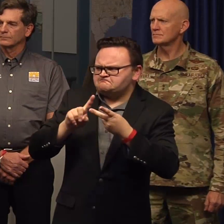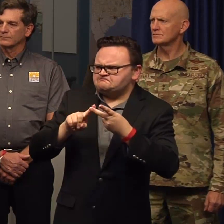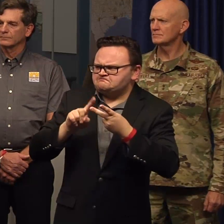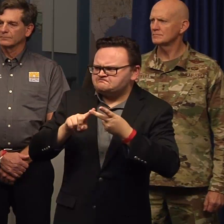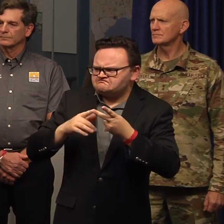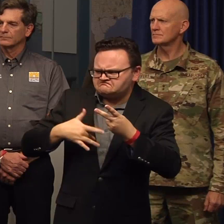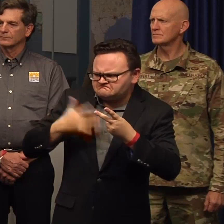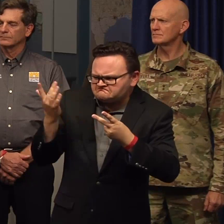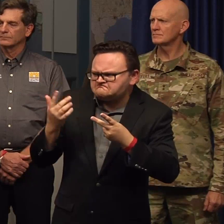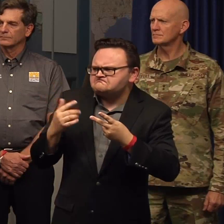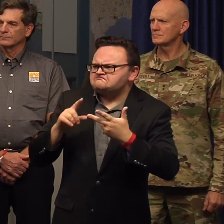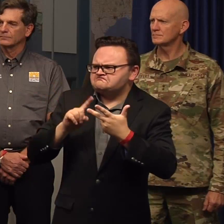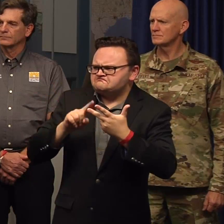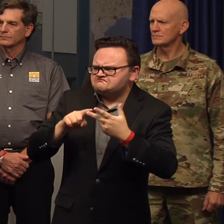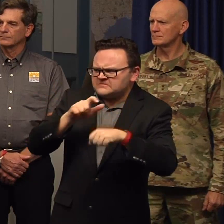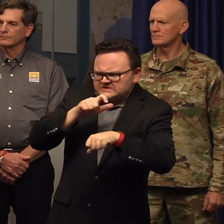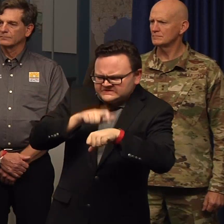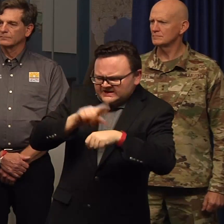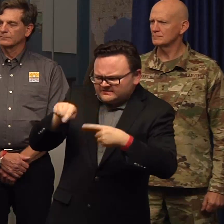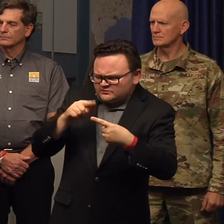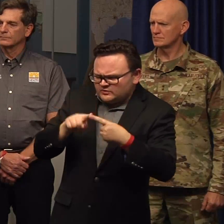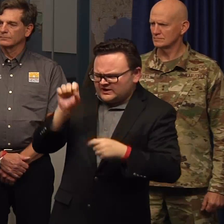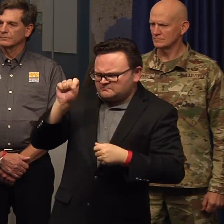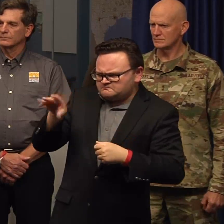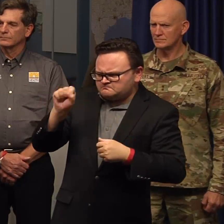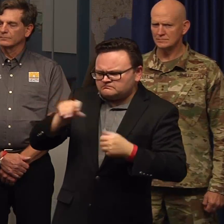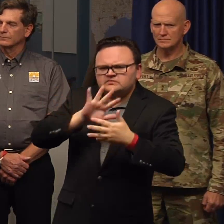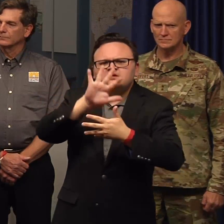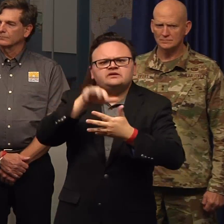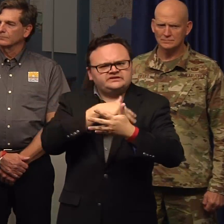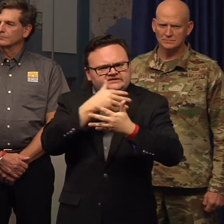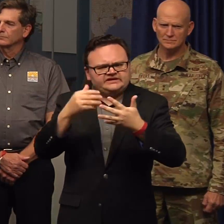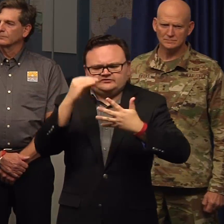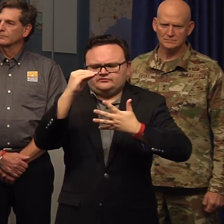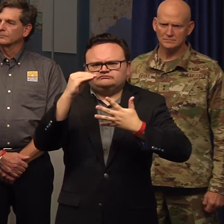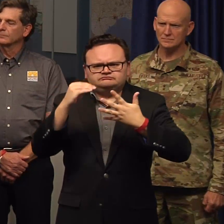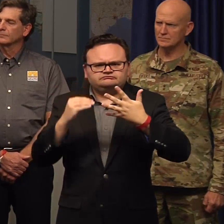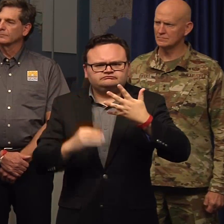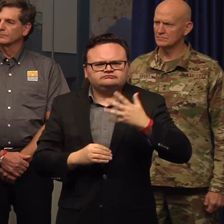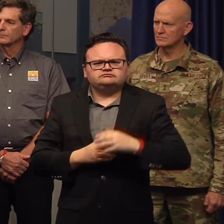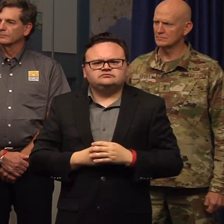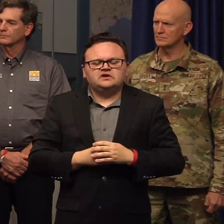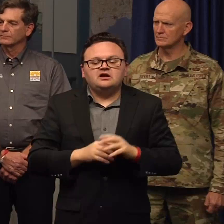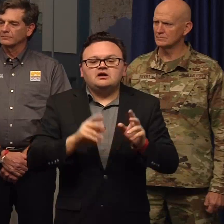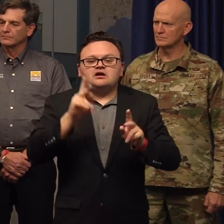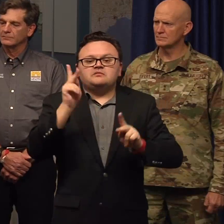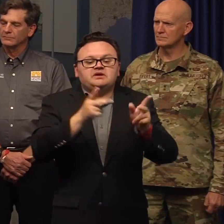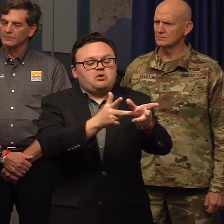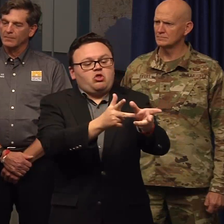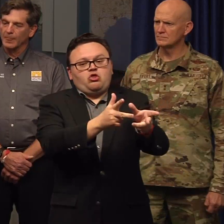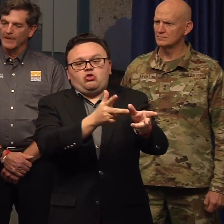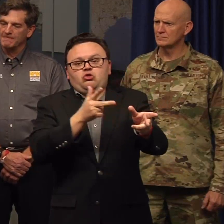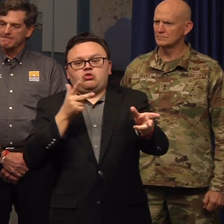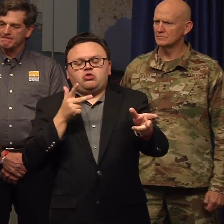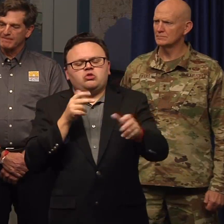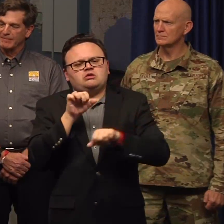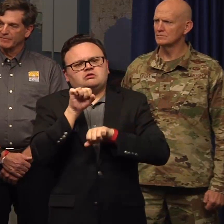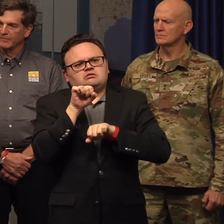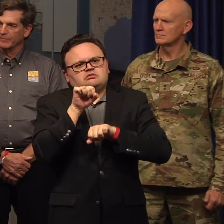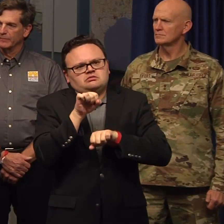MEMORIAL WILL TAKE THE INFORMATION, IDENTIFY THE